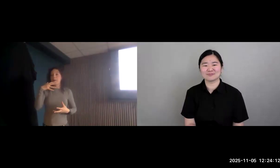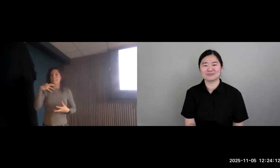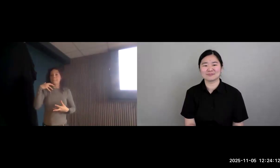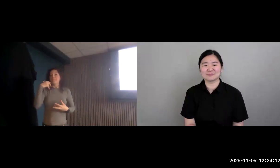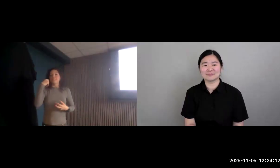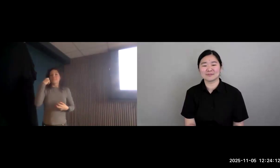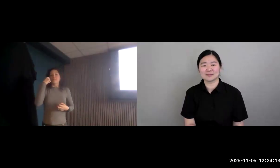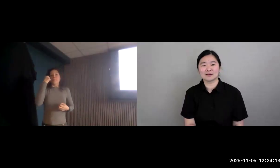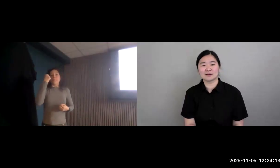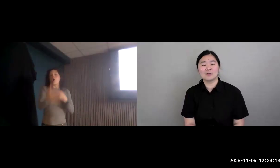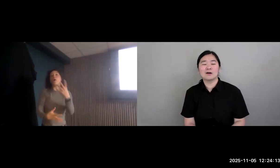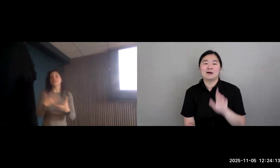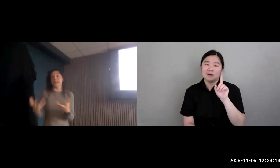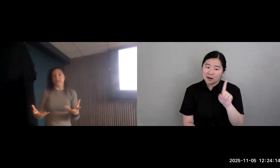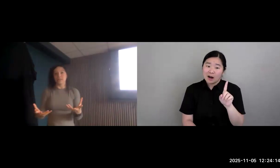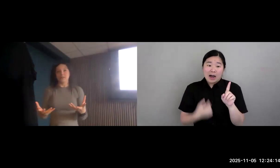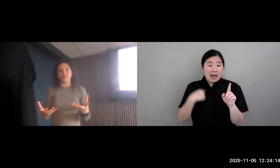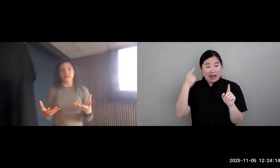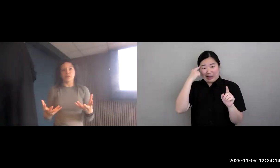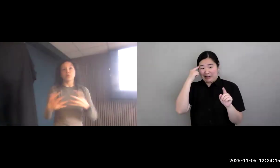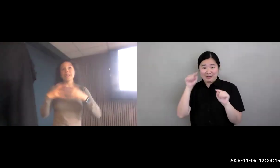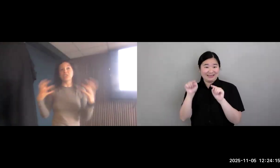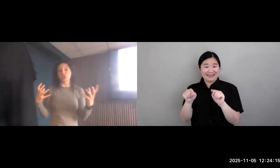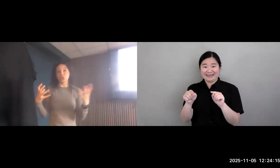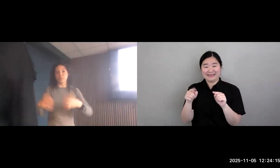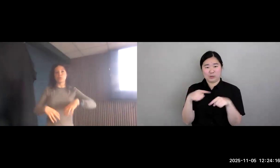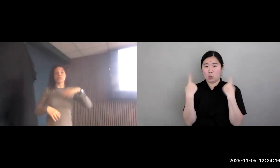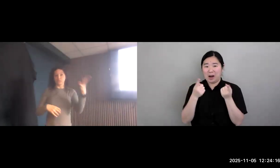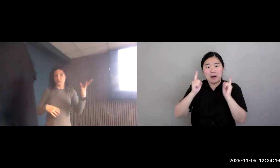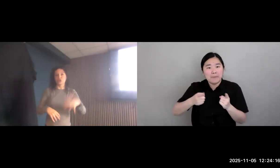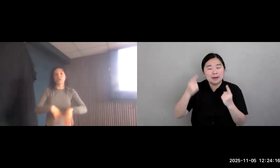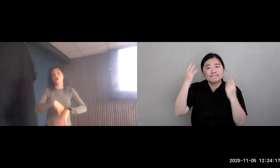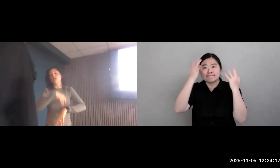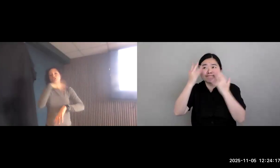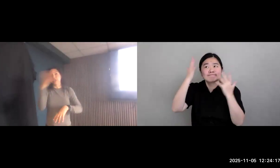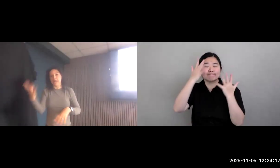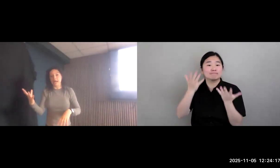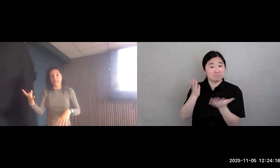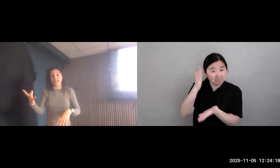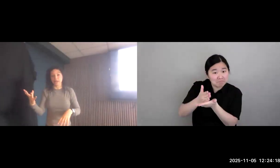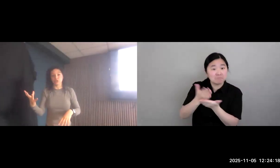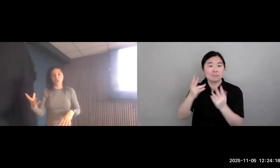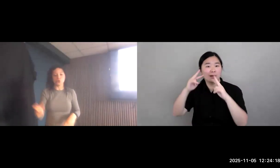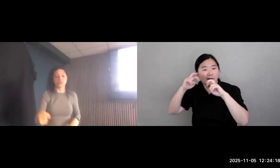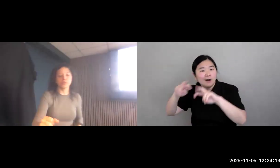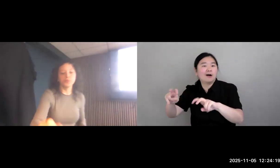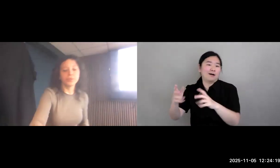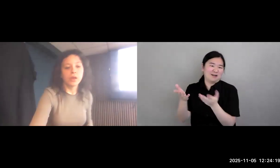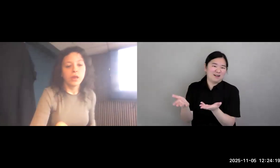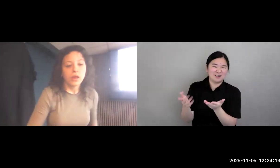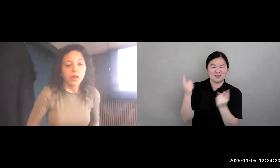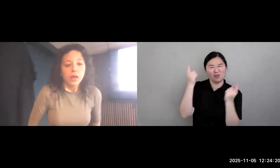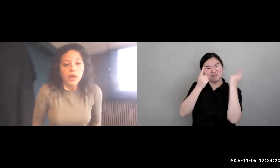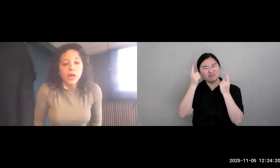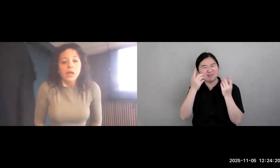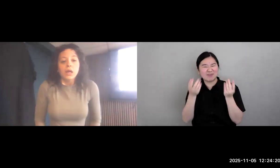complicate the relationship between social ecology and language use.